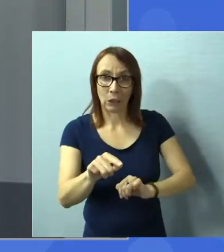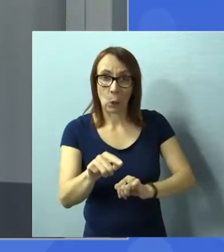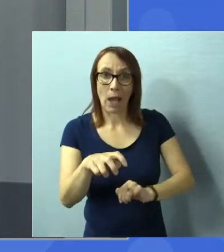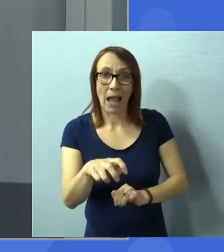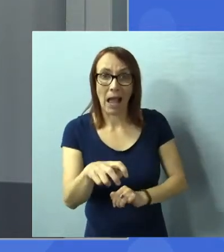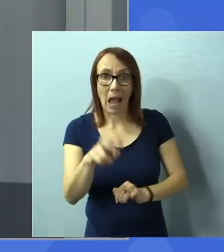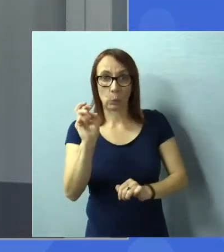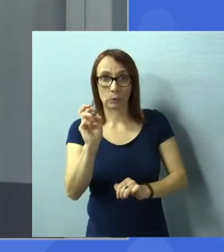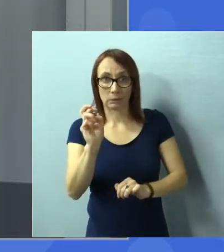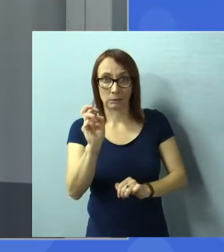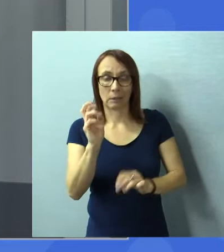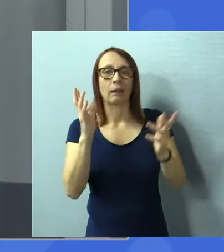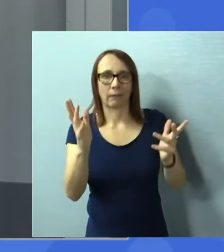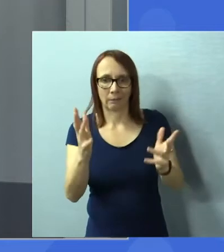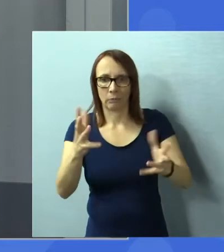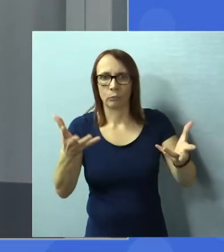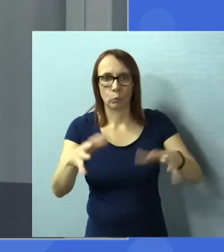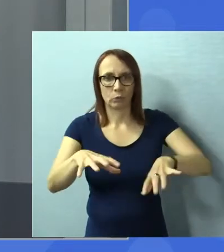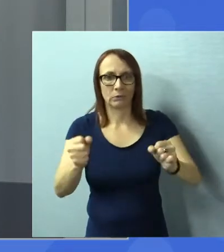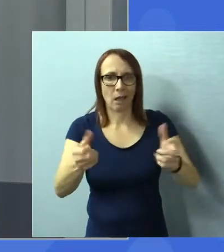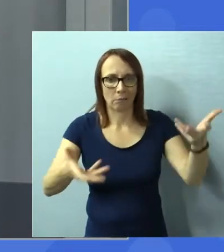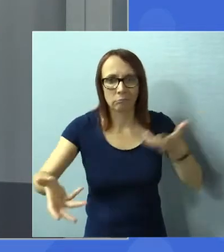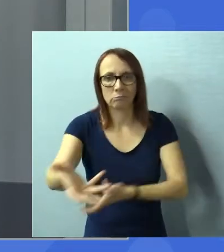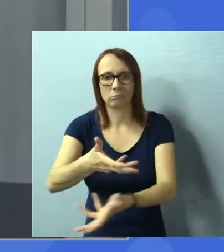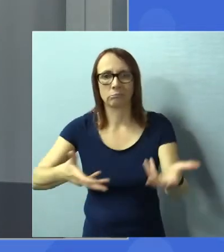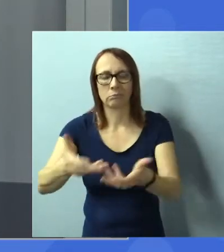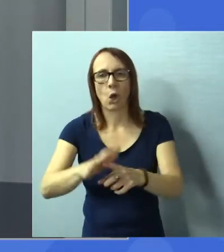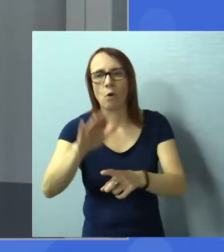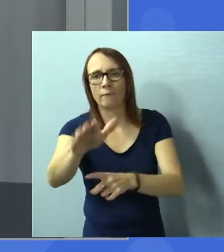the UK is out of the EU before they would enter and to those negotiations